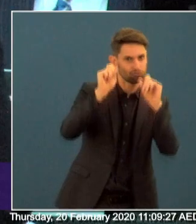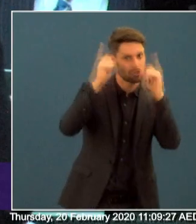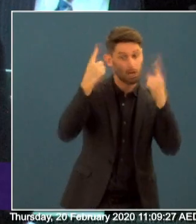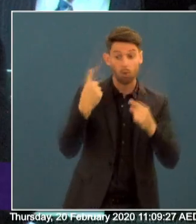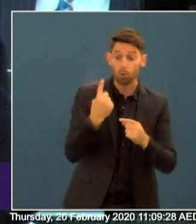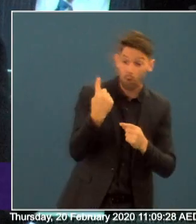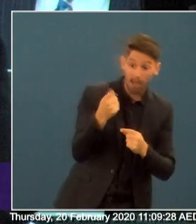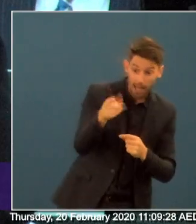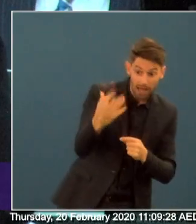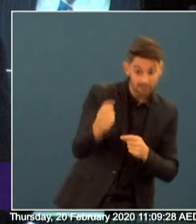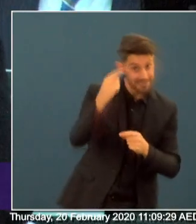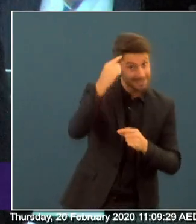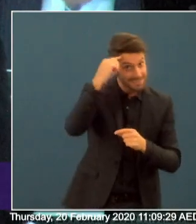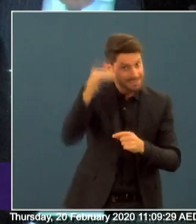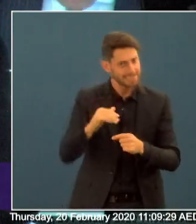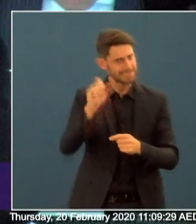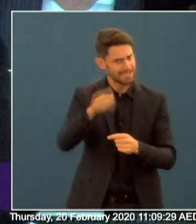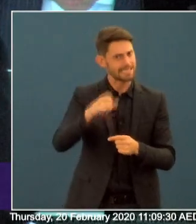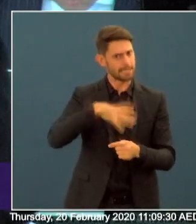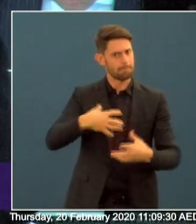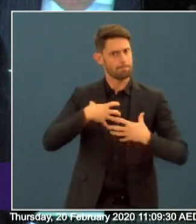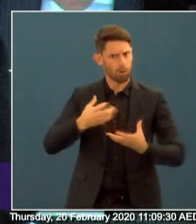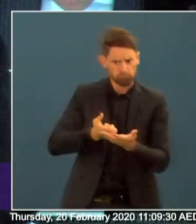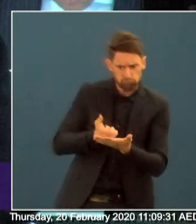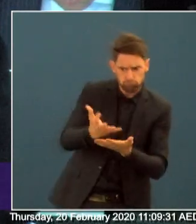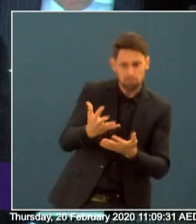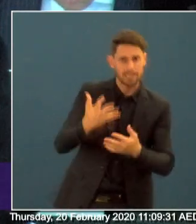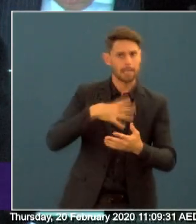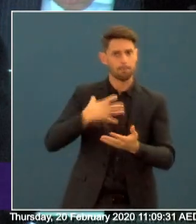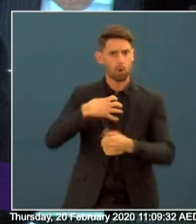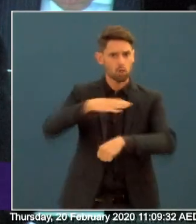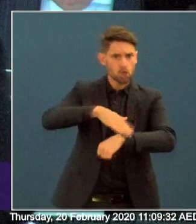the cost and the time involved in developing and implementing policy?